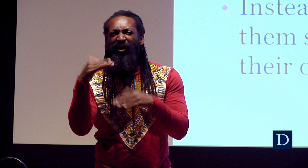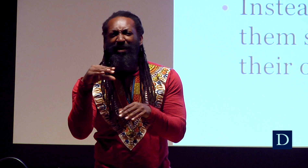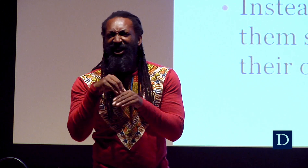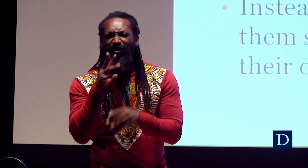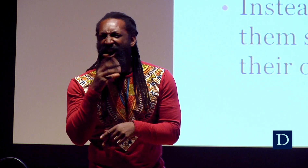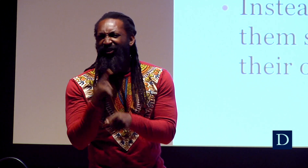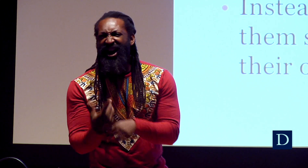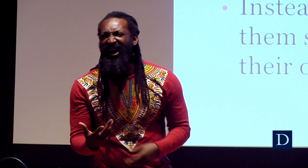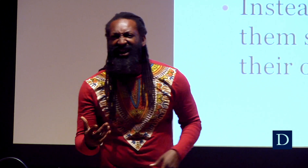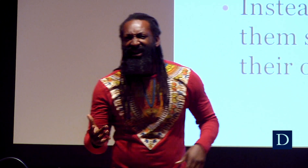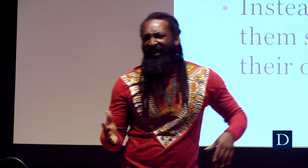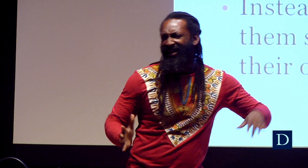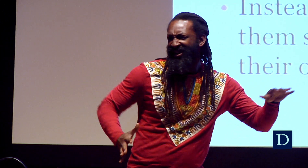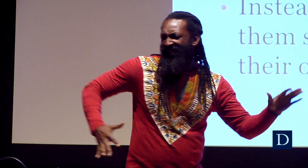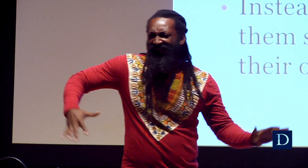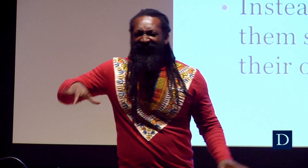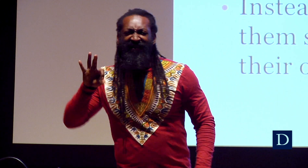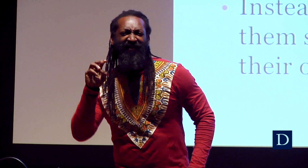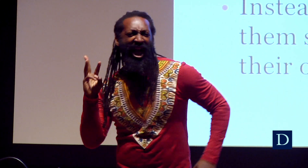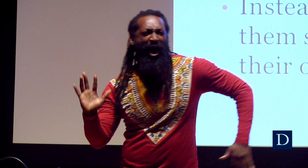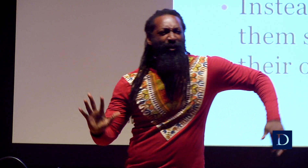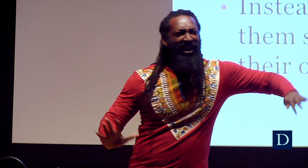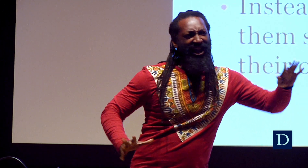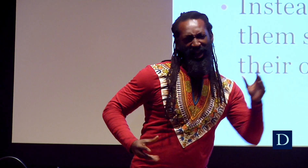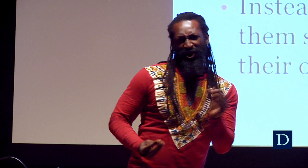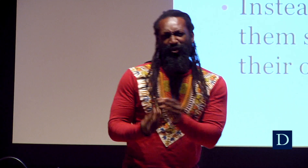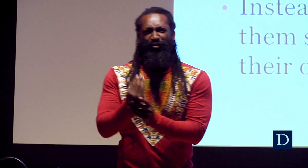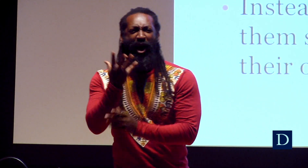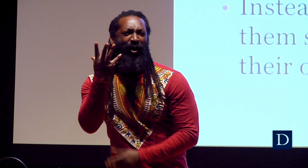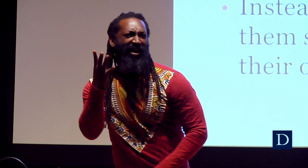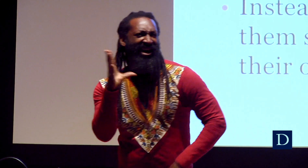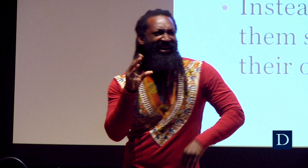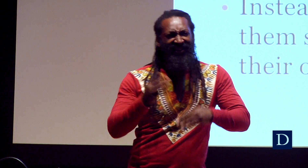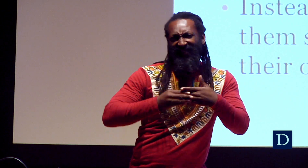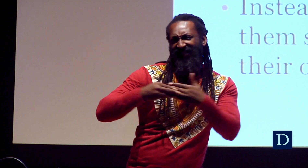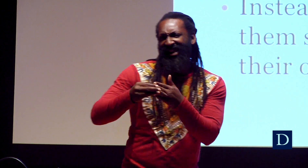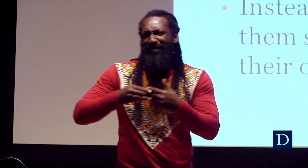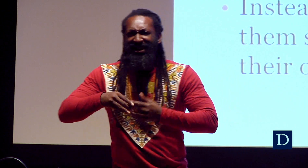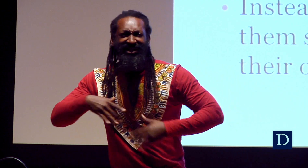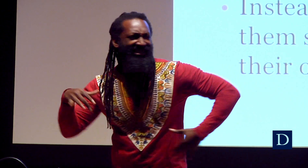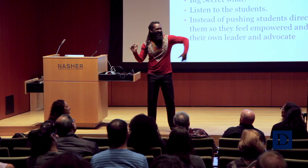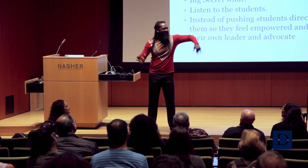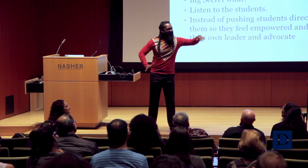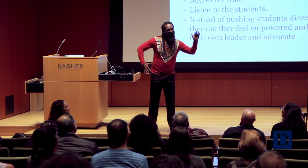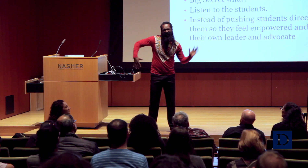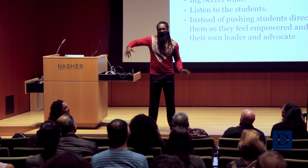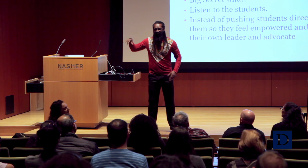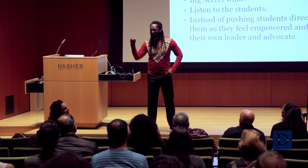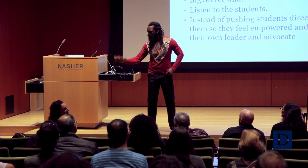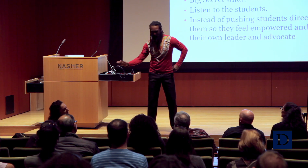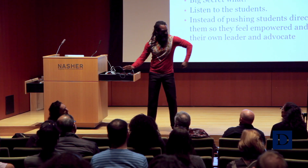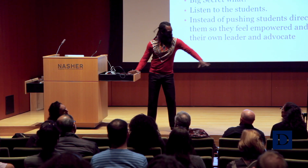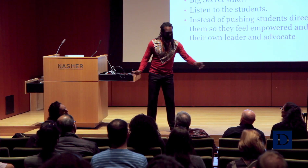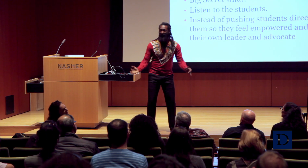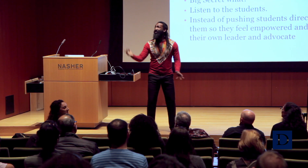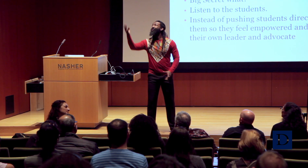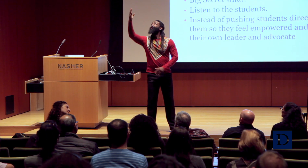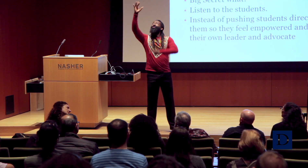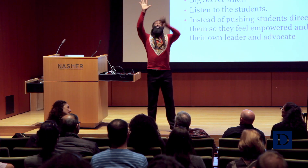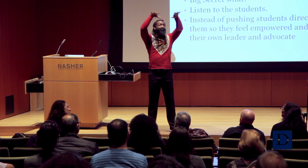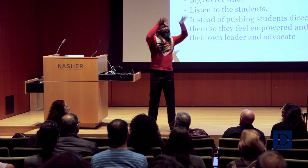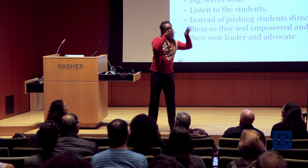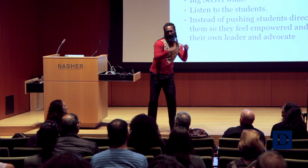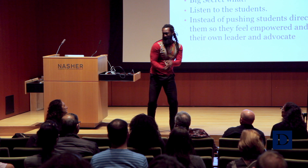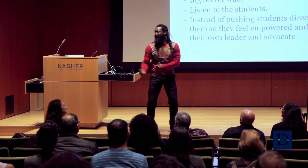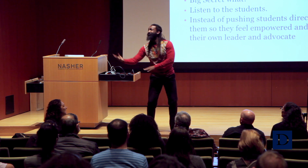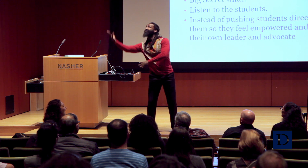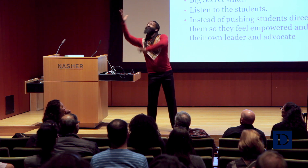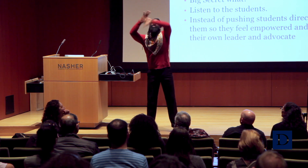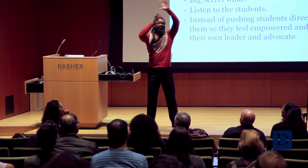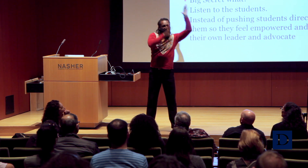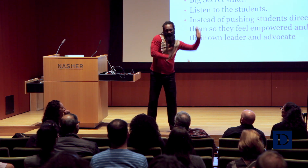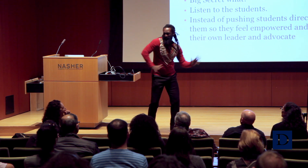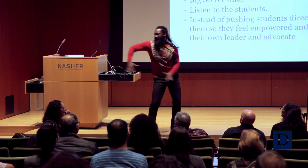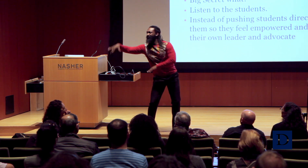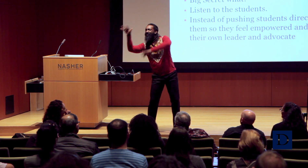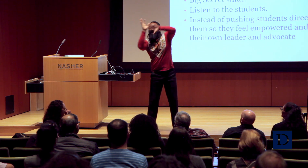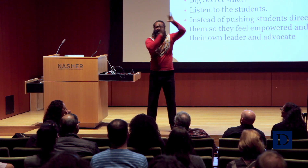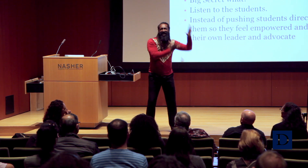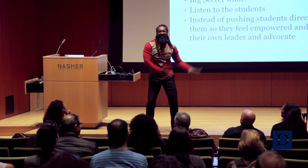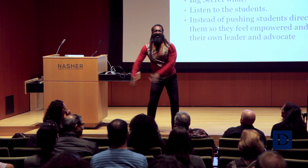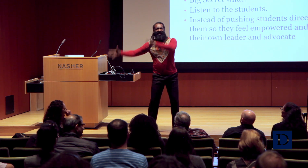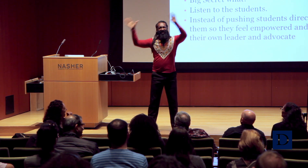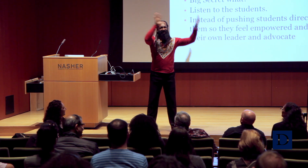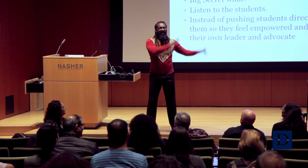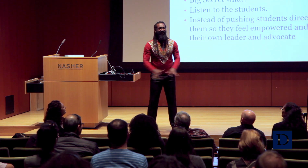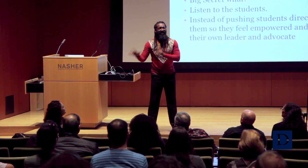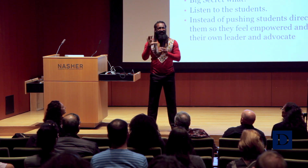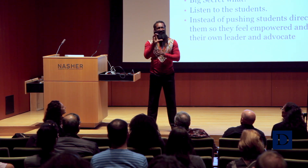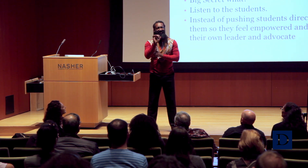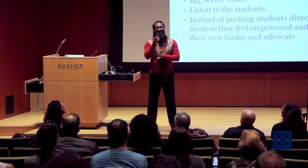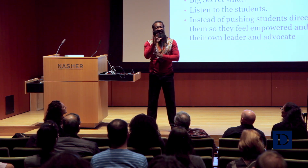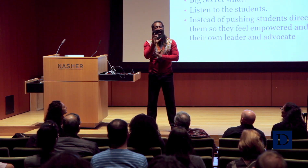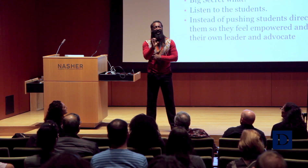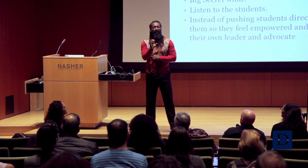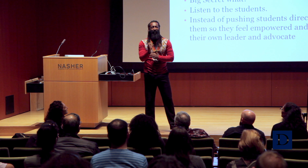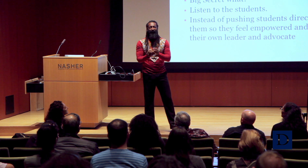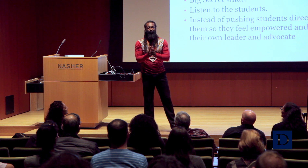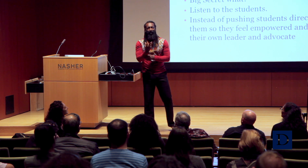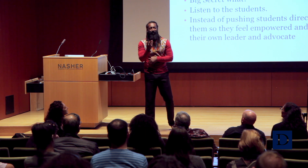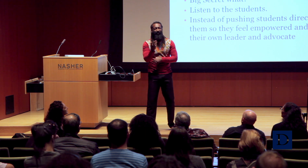There’s not limits in the water, right? You can flow with it, you can grow with it. You can be flexible, you can move around. You have everything that you can do.